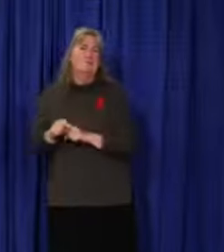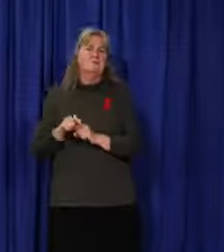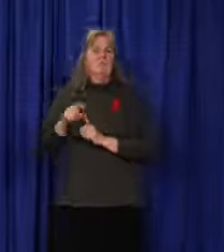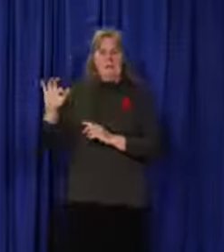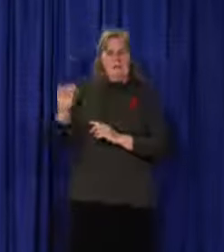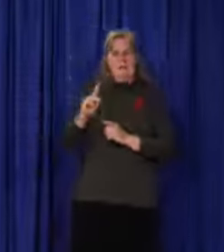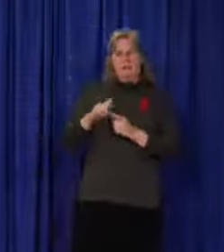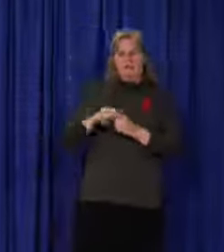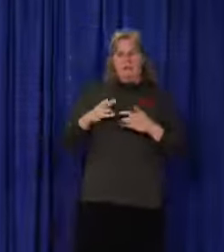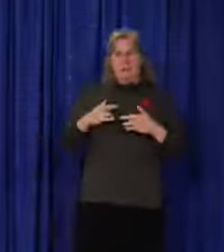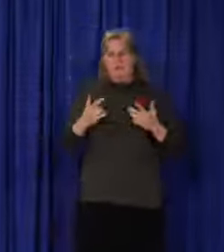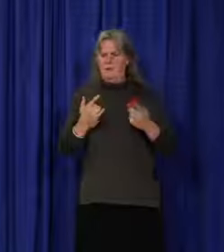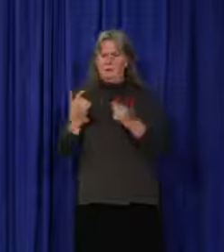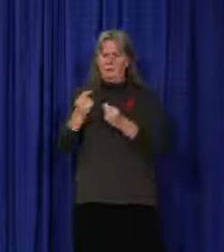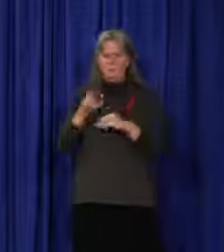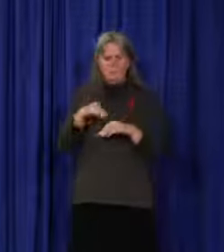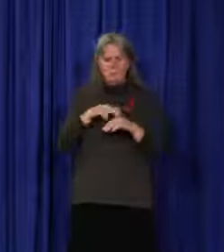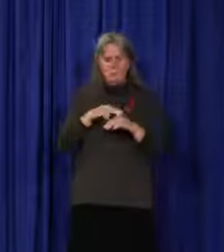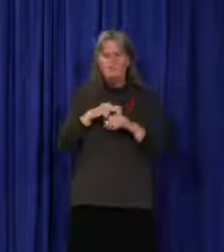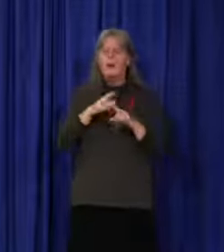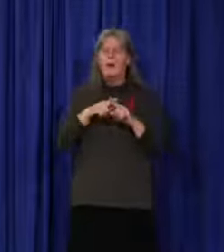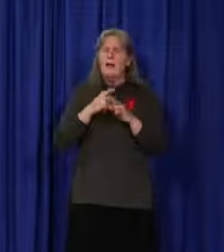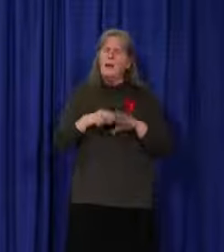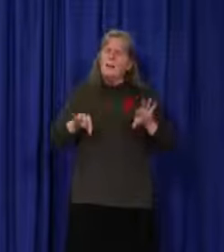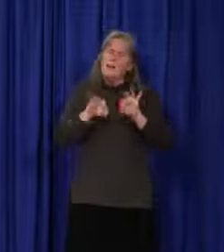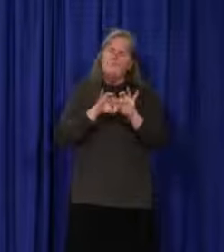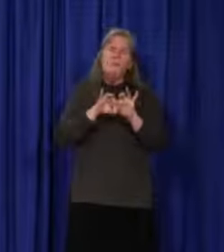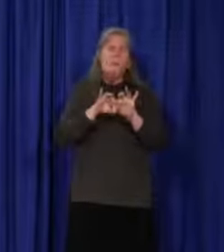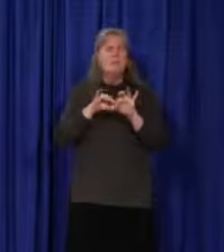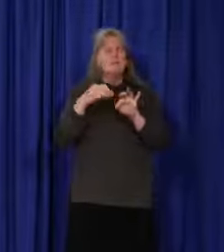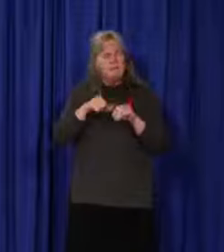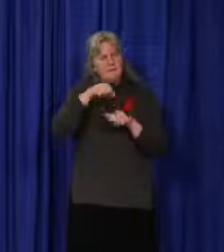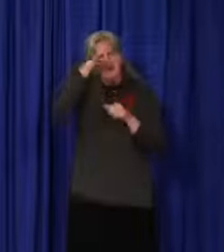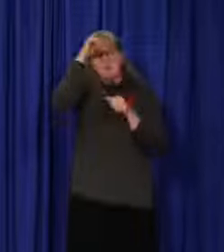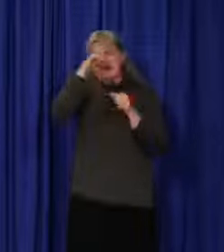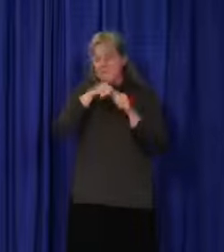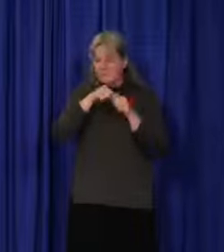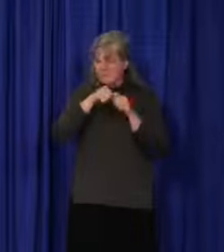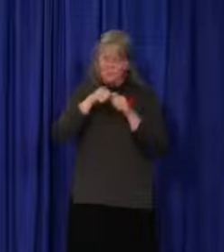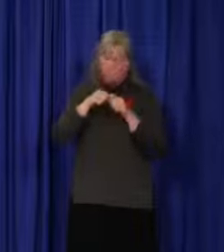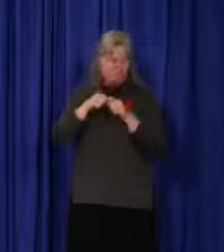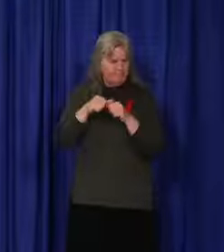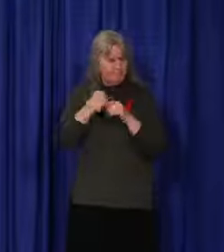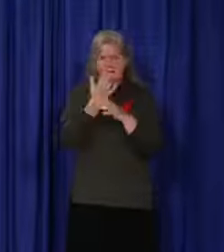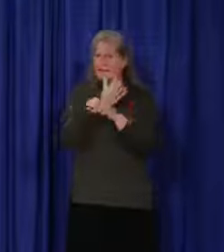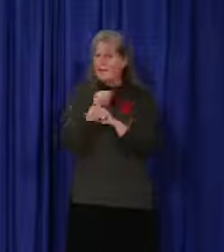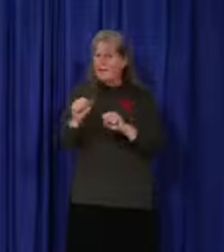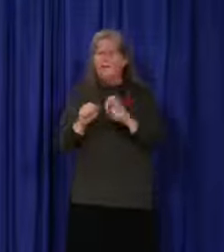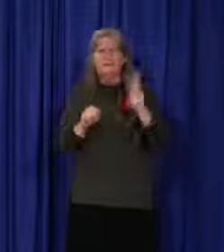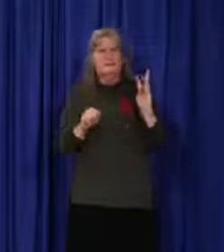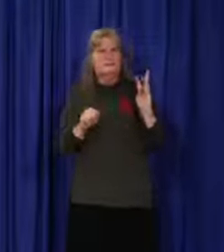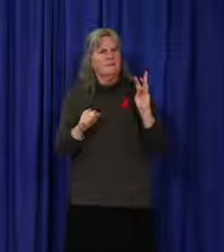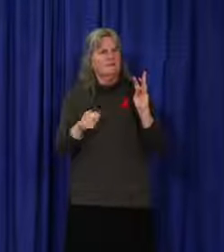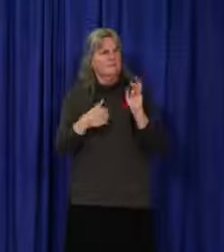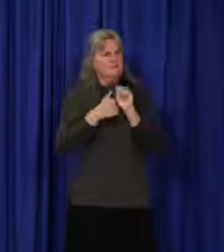issued over $4.5 million in support with this program for local businesses, wage top up options are available for those